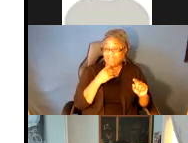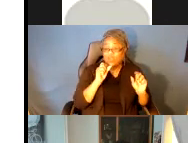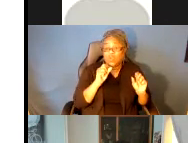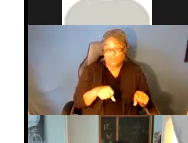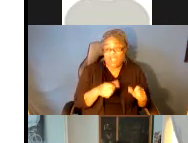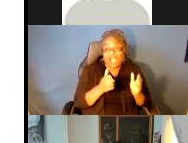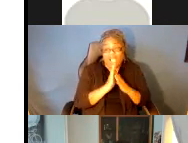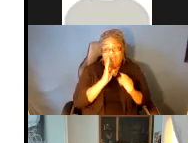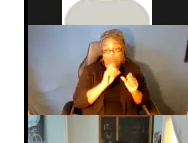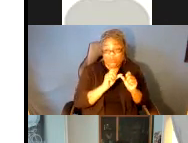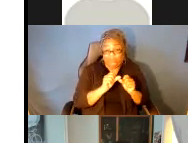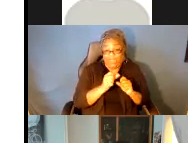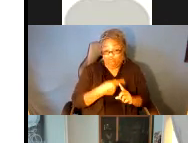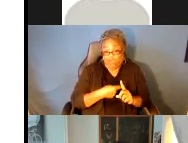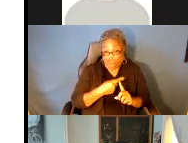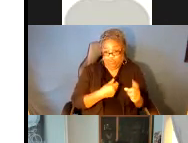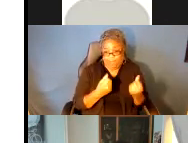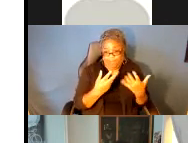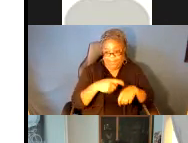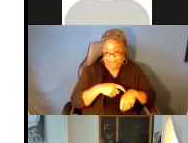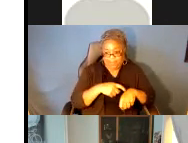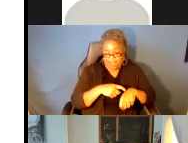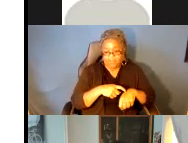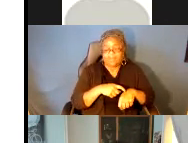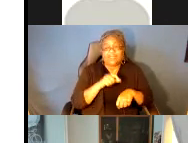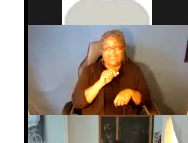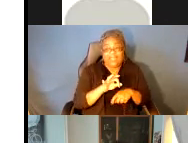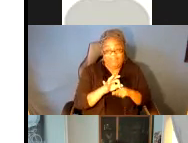for multiple times, as long as that space